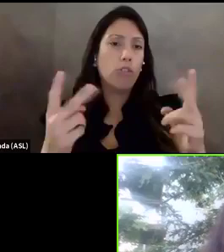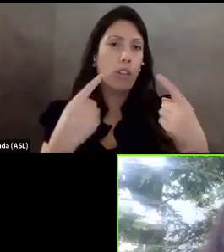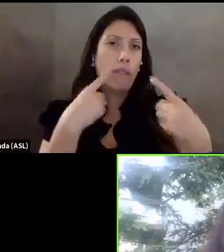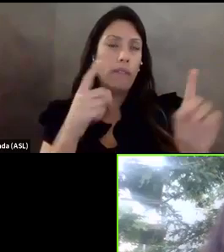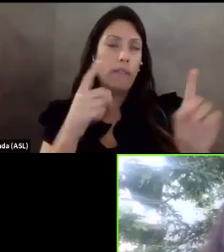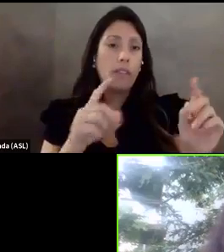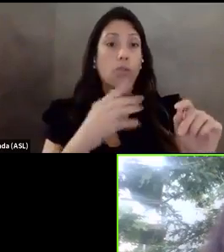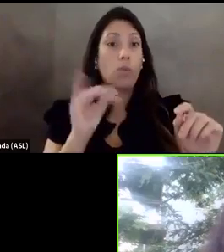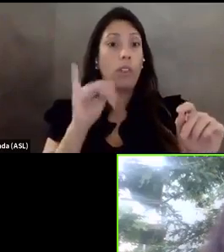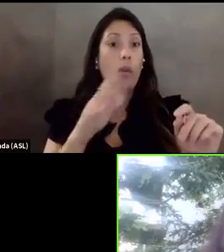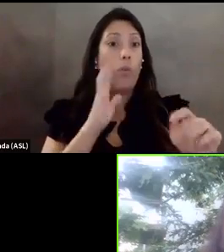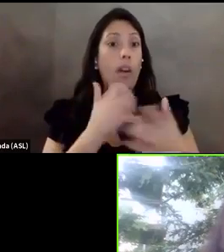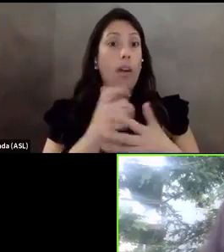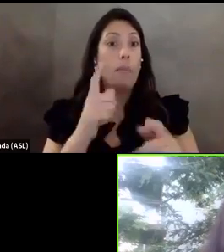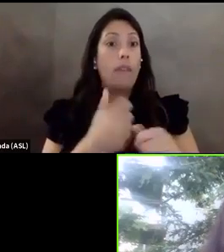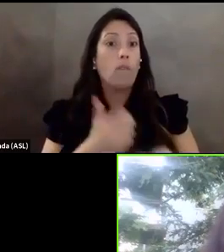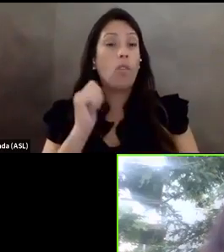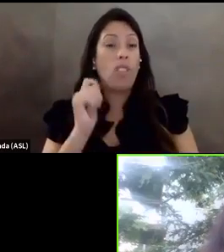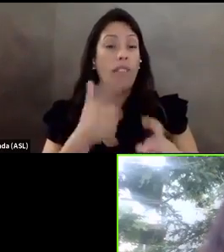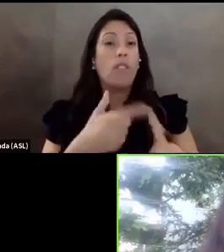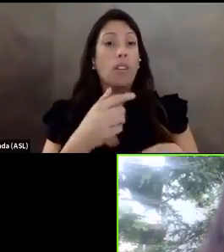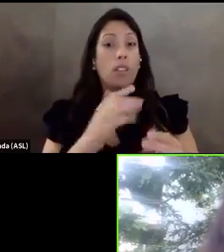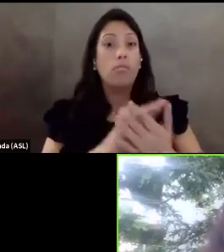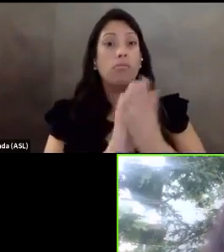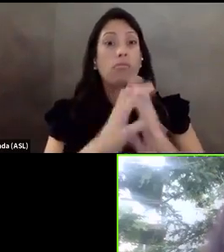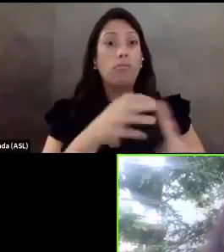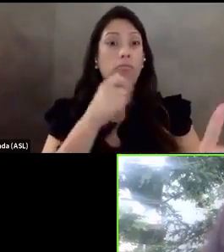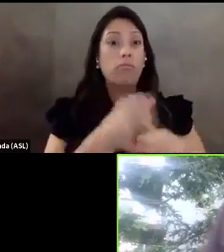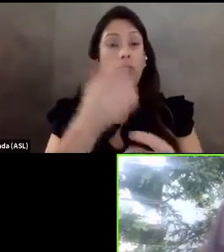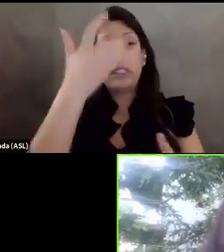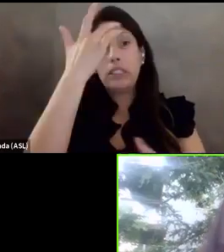you from getting really sick with influenza. So I think I highly recommend it.